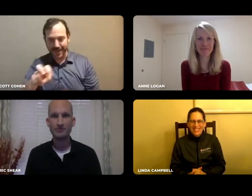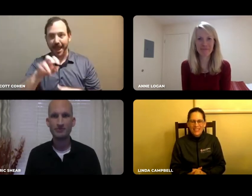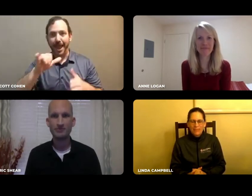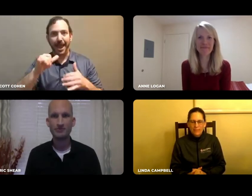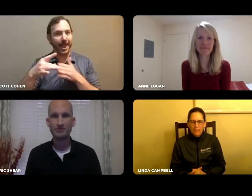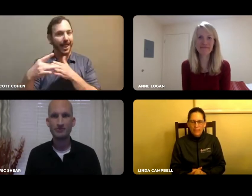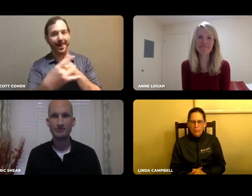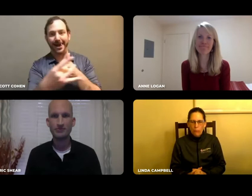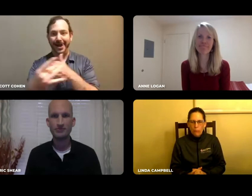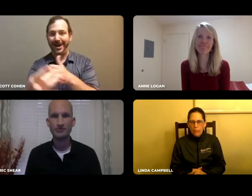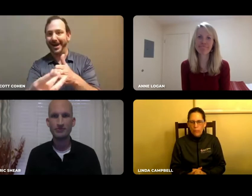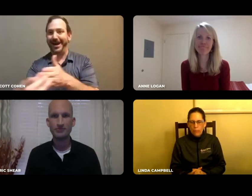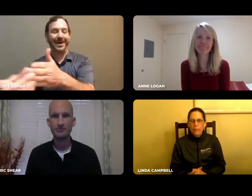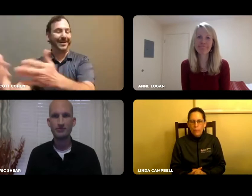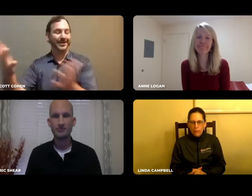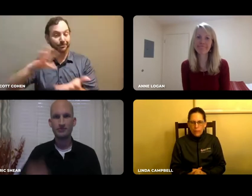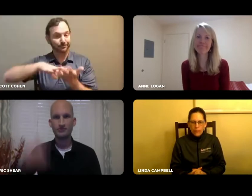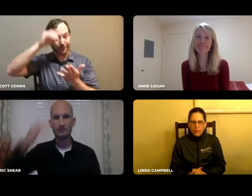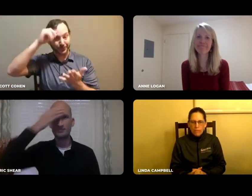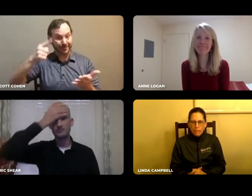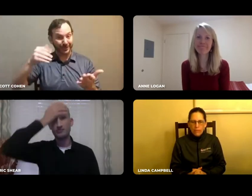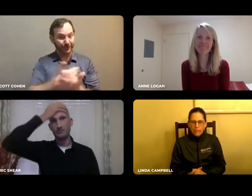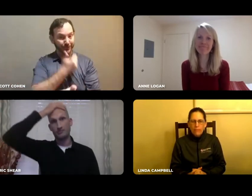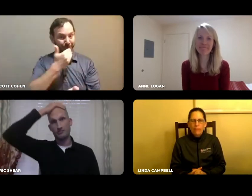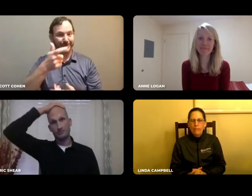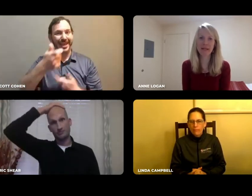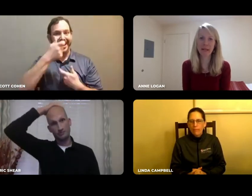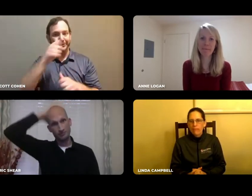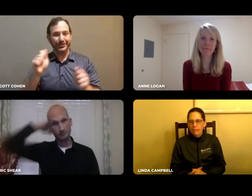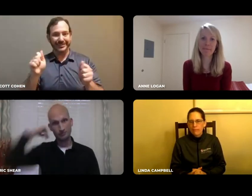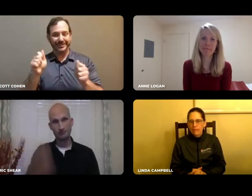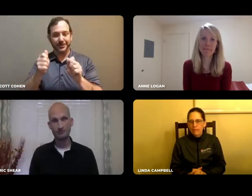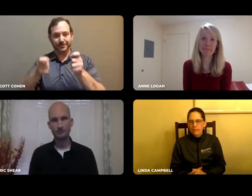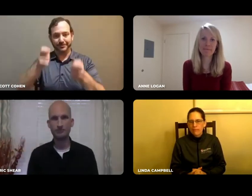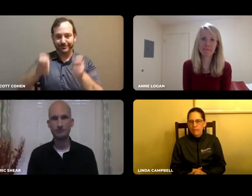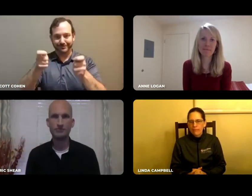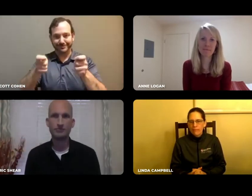and through that navigated into your STEM field